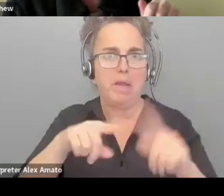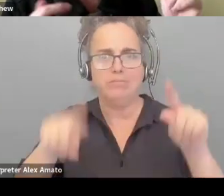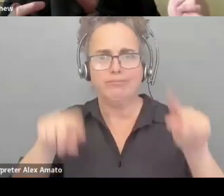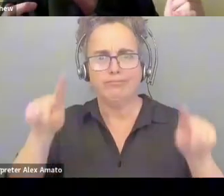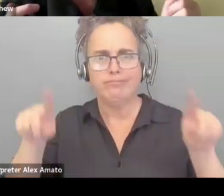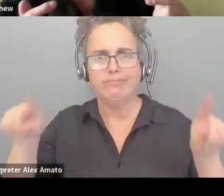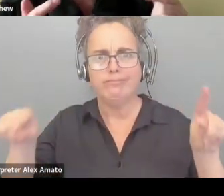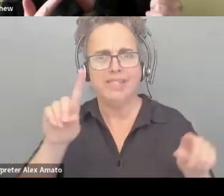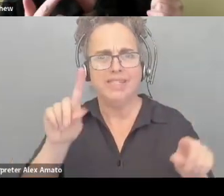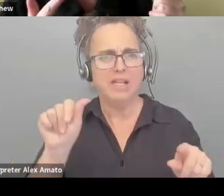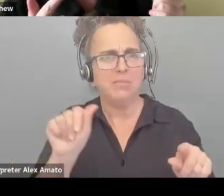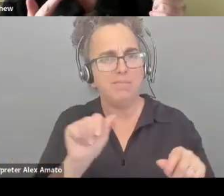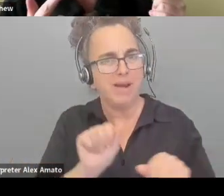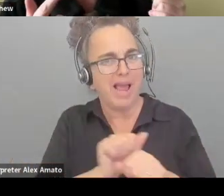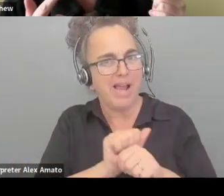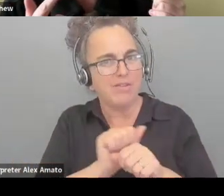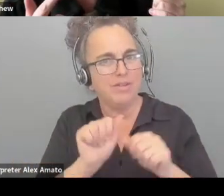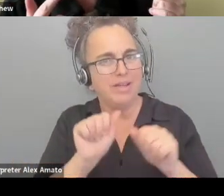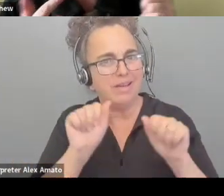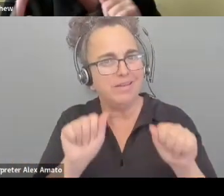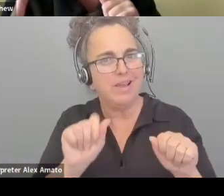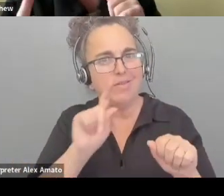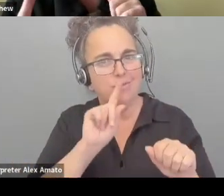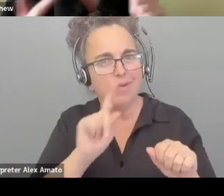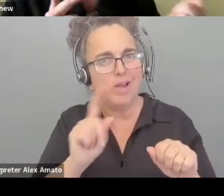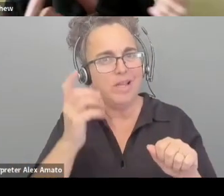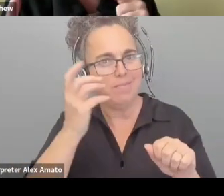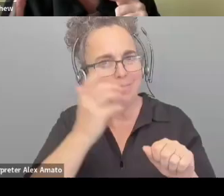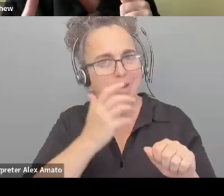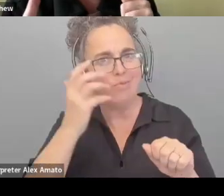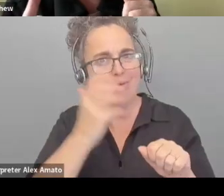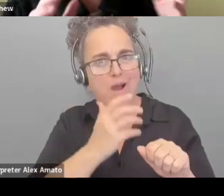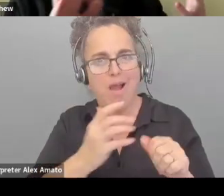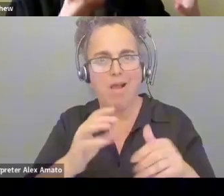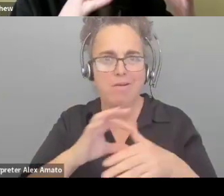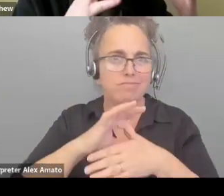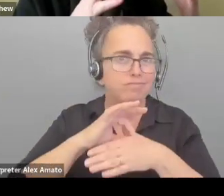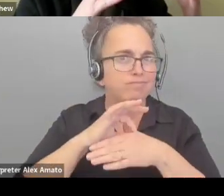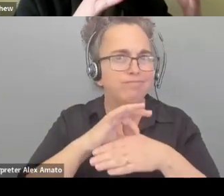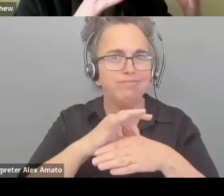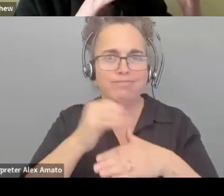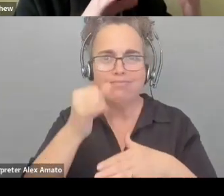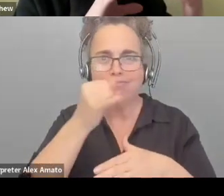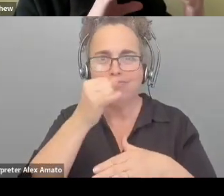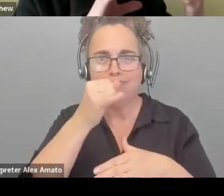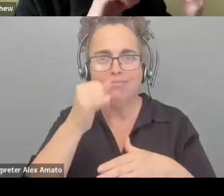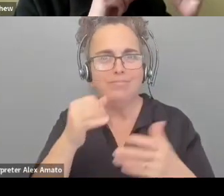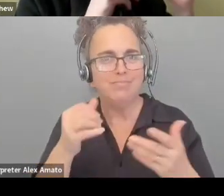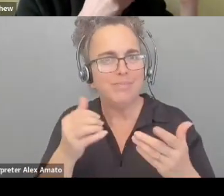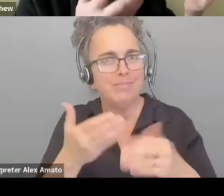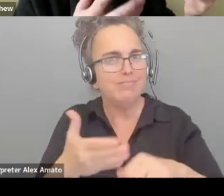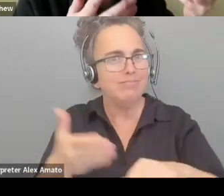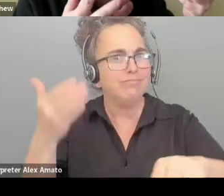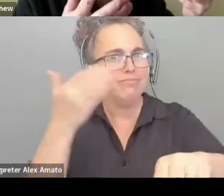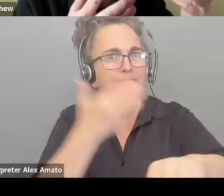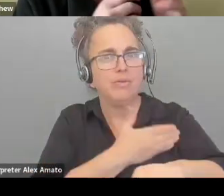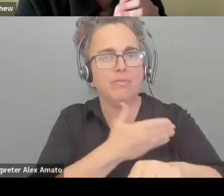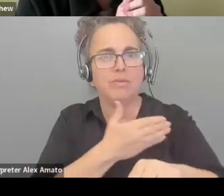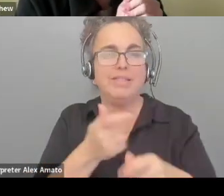that can be really generative rather than to think about it as something where we need people to be normalized